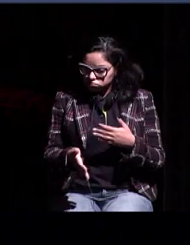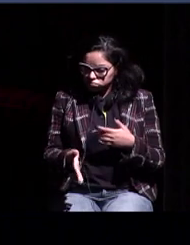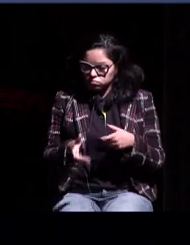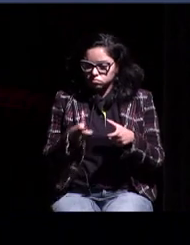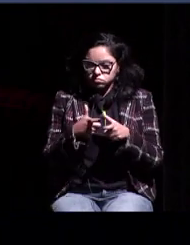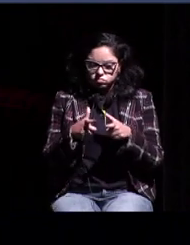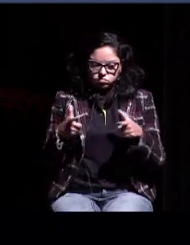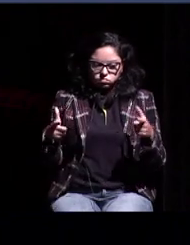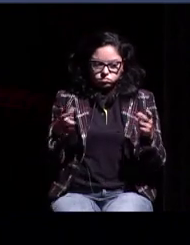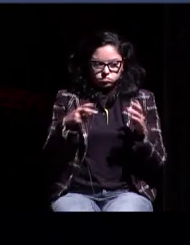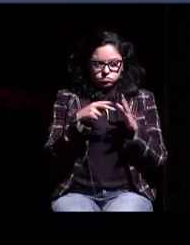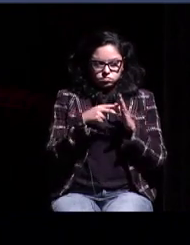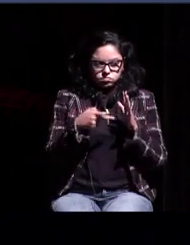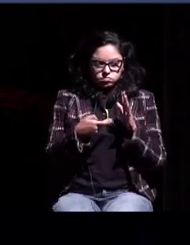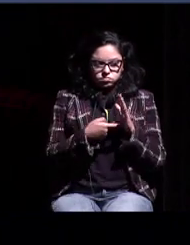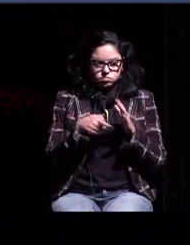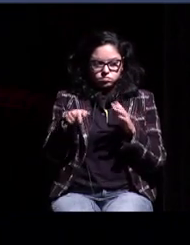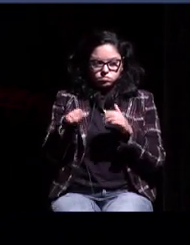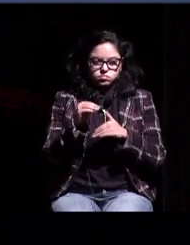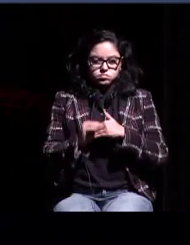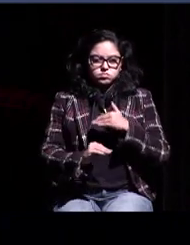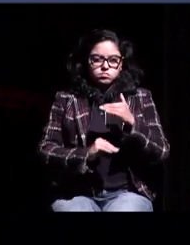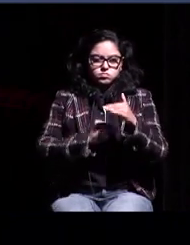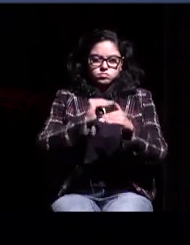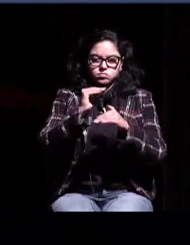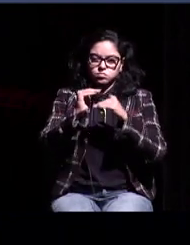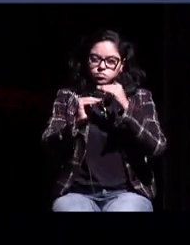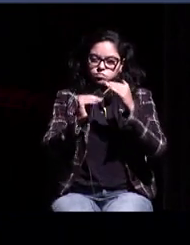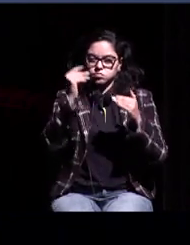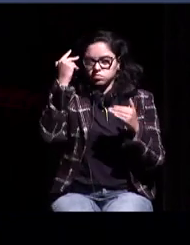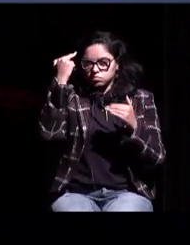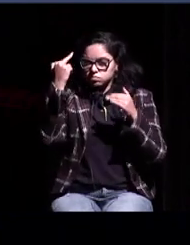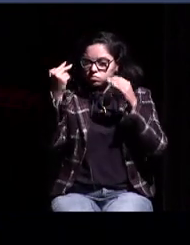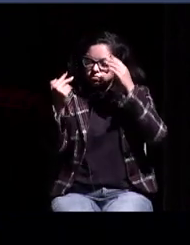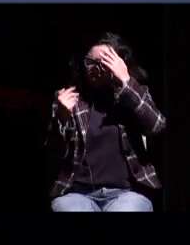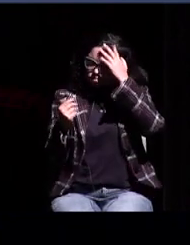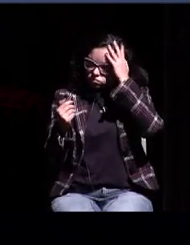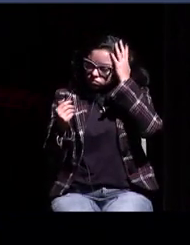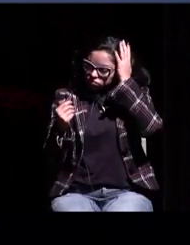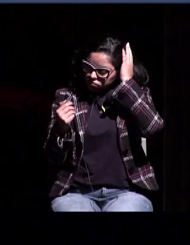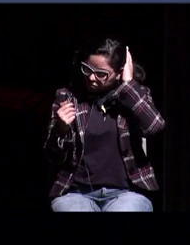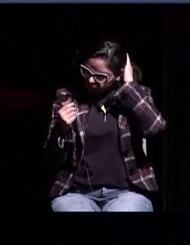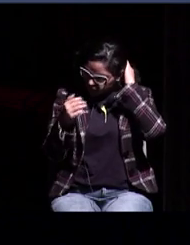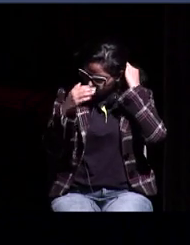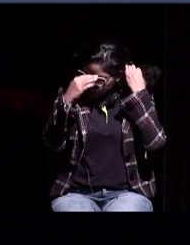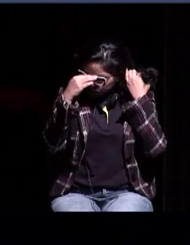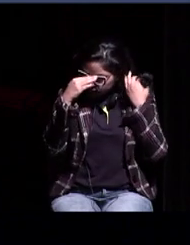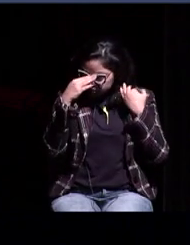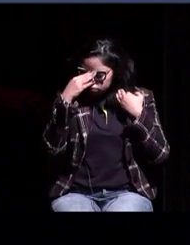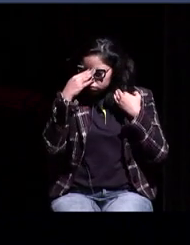It is that naturalization process that sometimes prevents us from seeing...